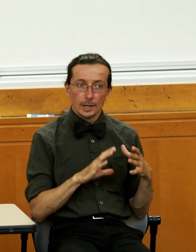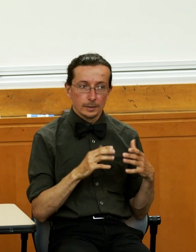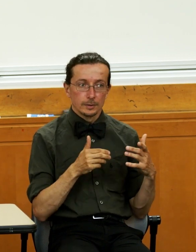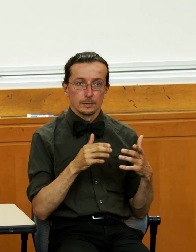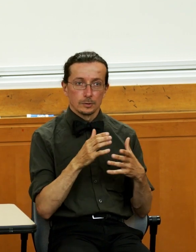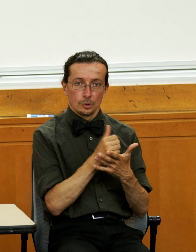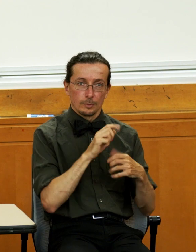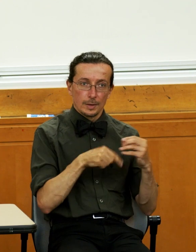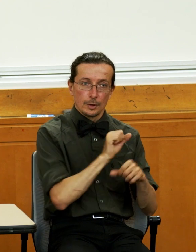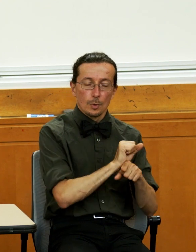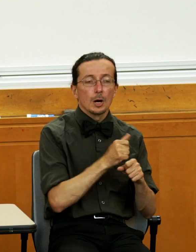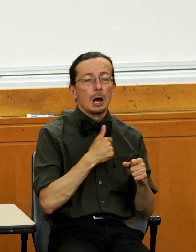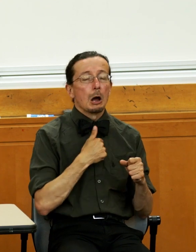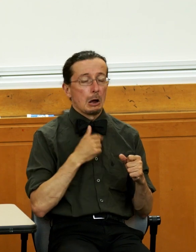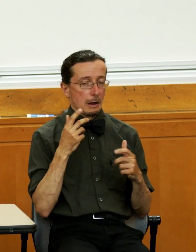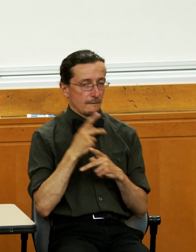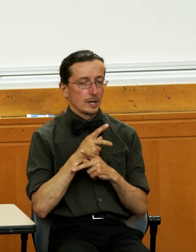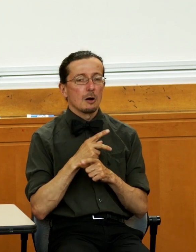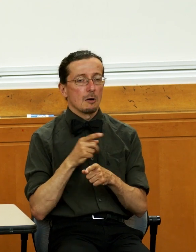the sole black and disabled member of the planning committee.